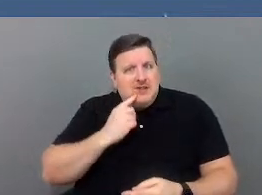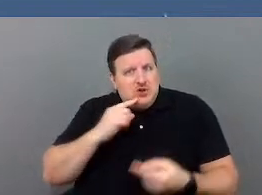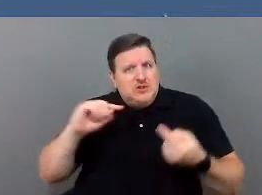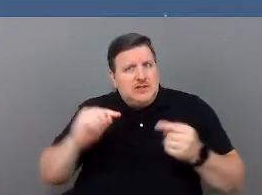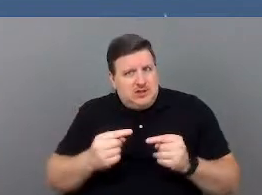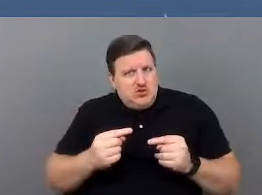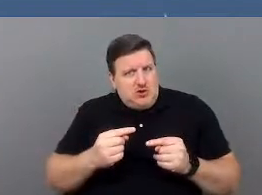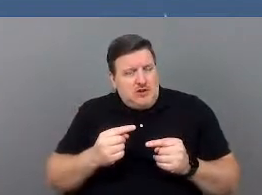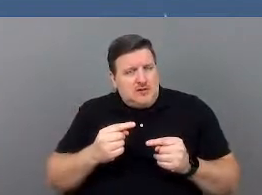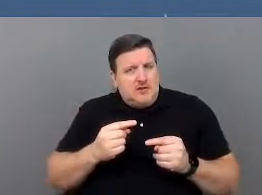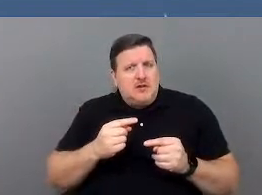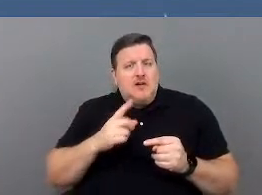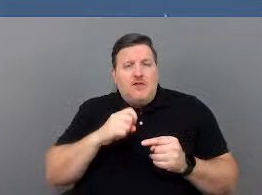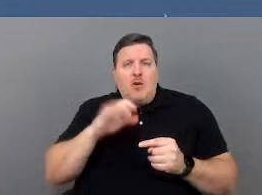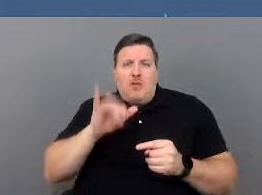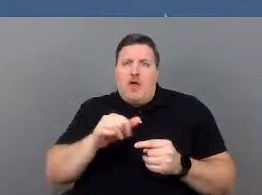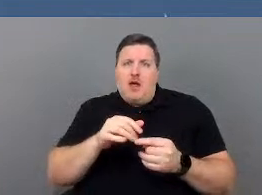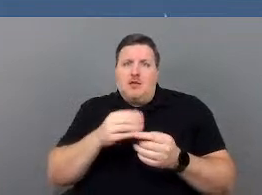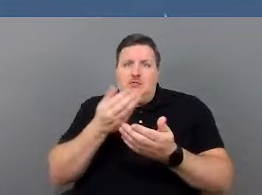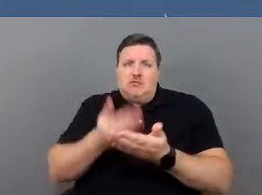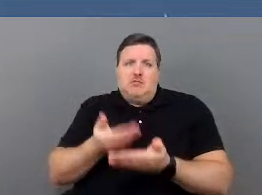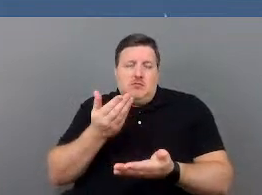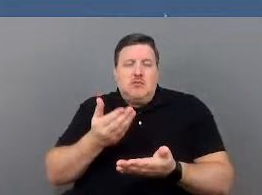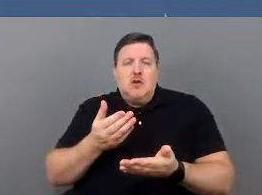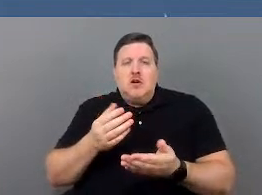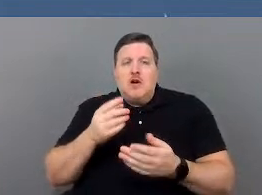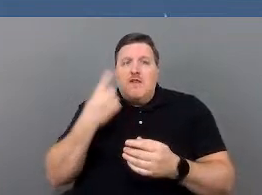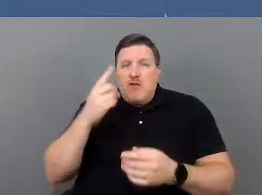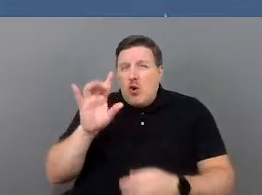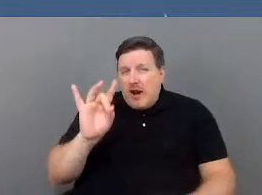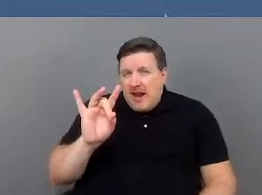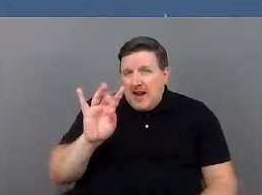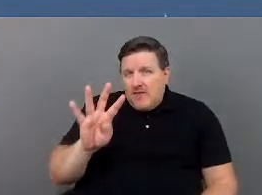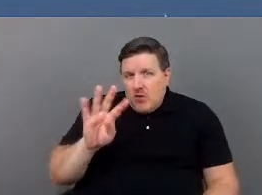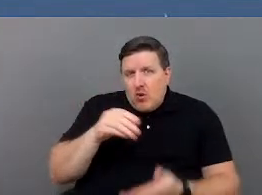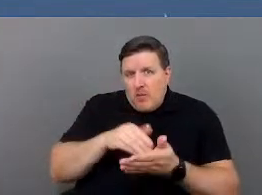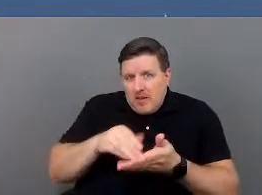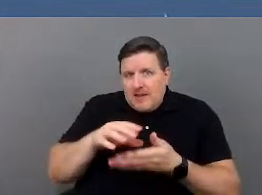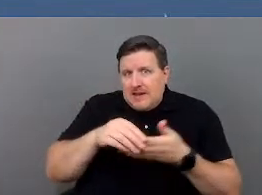TO A U OF M STUDY, $84 MILLION IN LEGAL CLAIMS FOR OFFICER MISCONDUCT